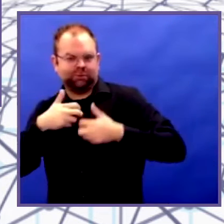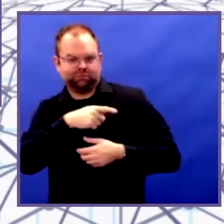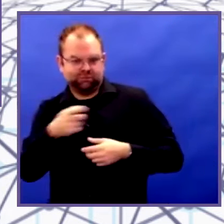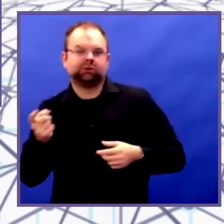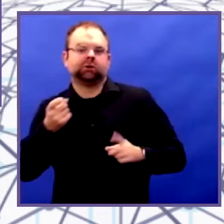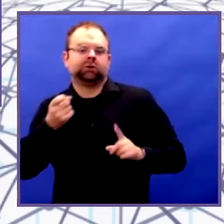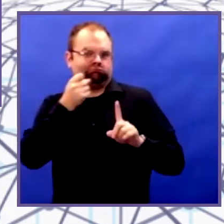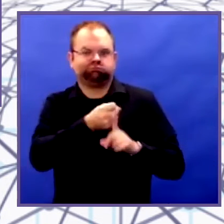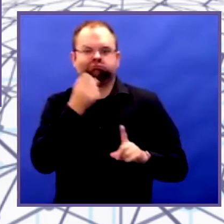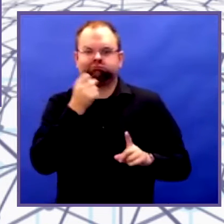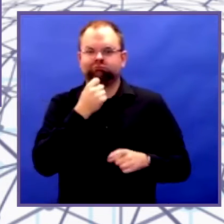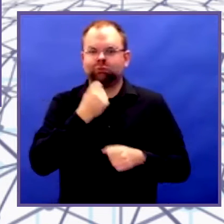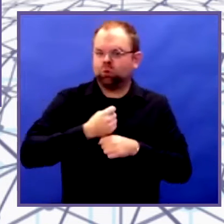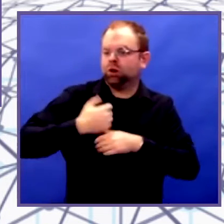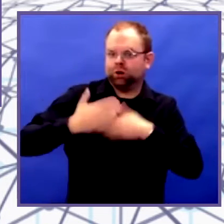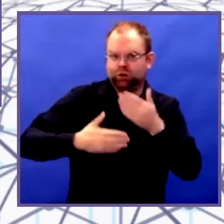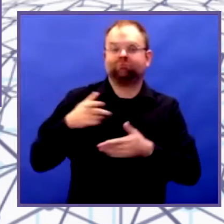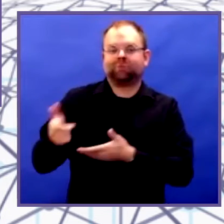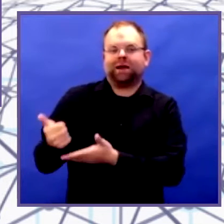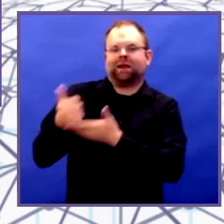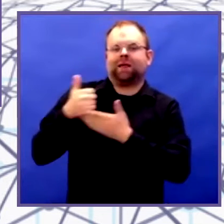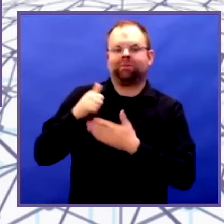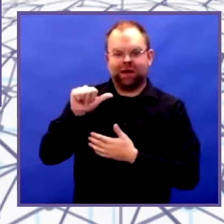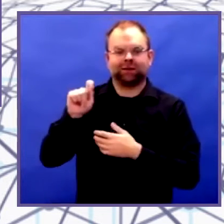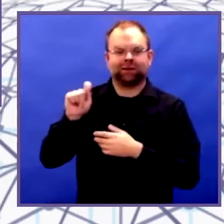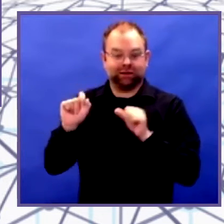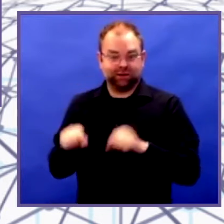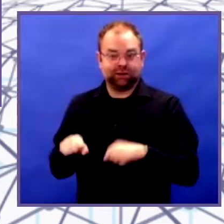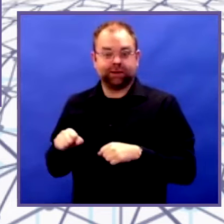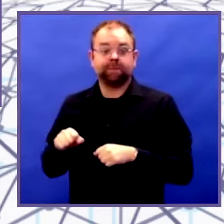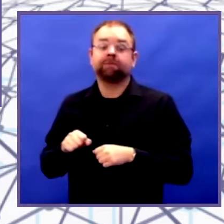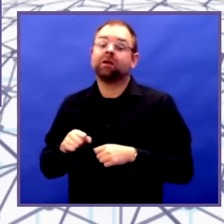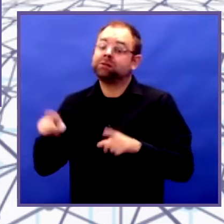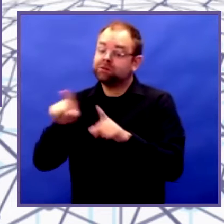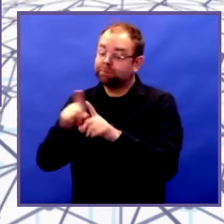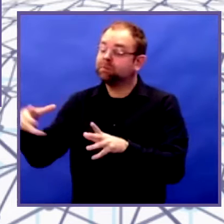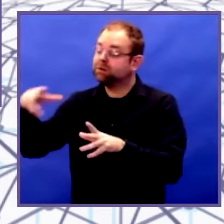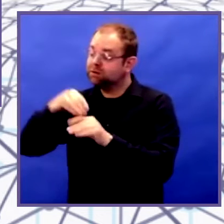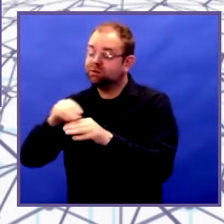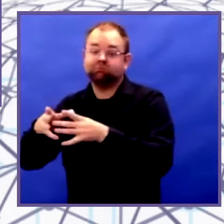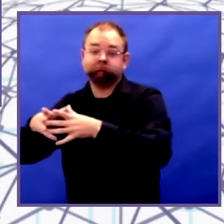And this shift is key because it can no longer be argued that the provision of assistive